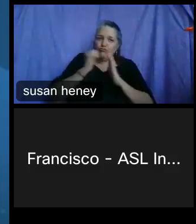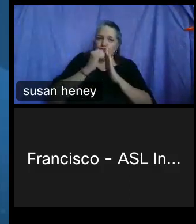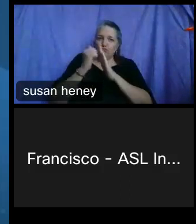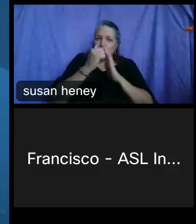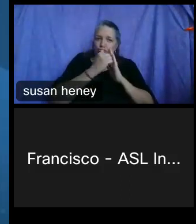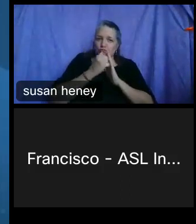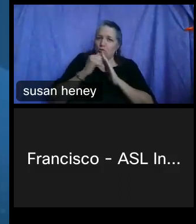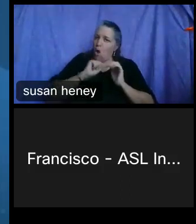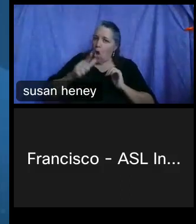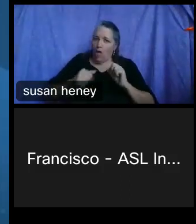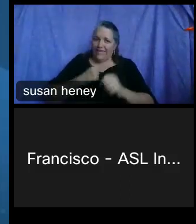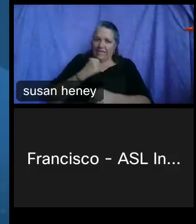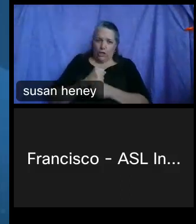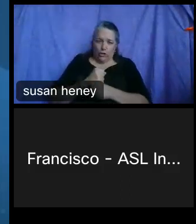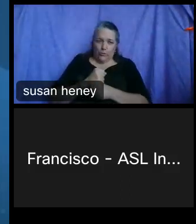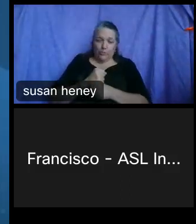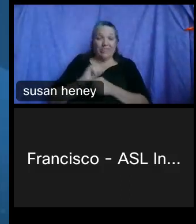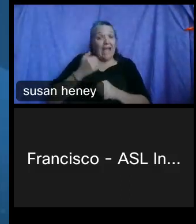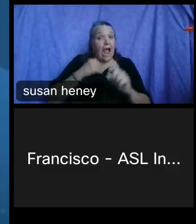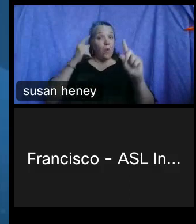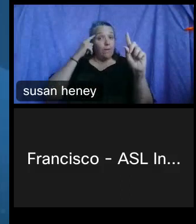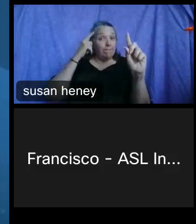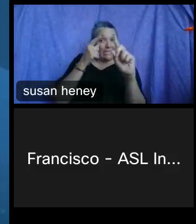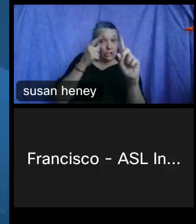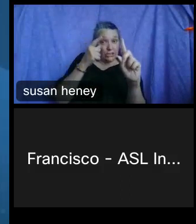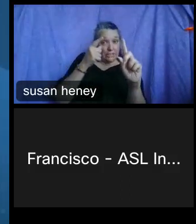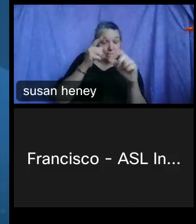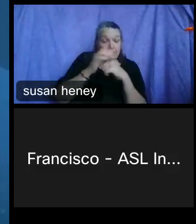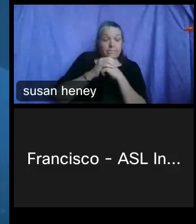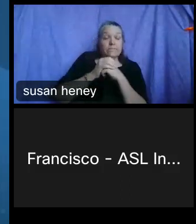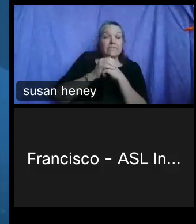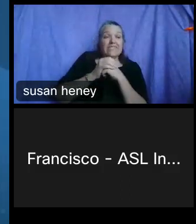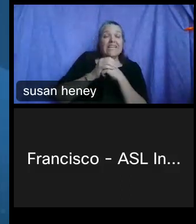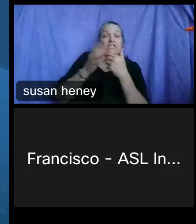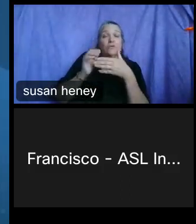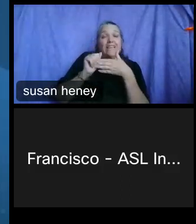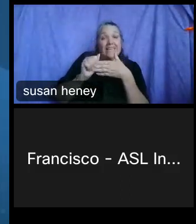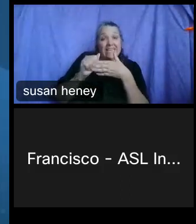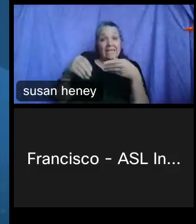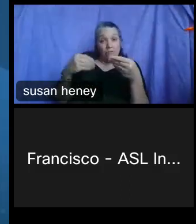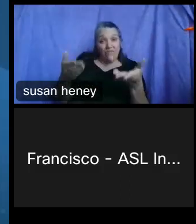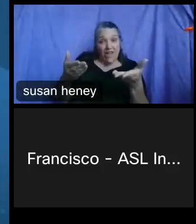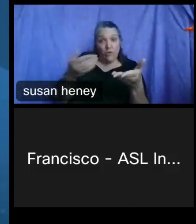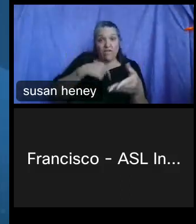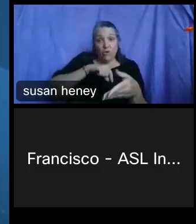The Census Bureau's mission is to serve as the nation's leading provider of quality data about